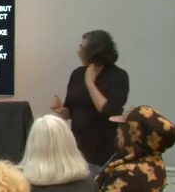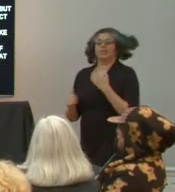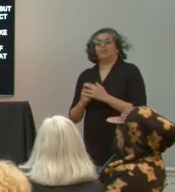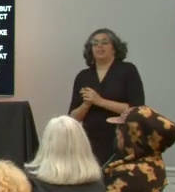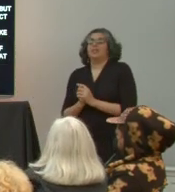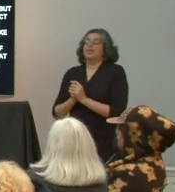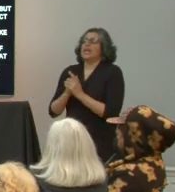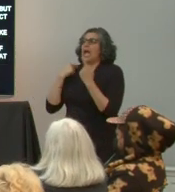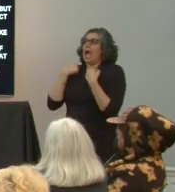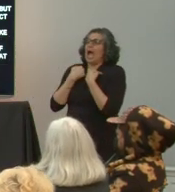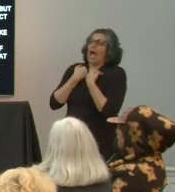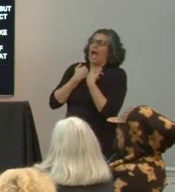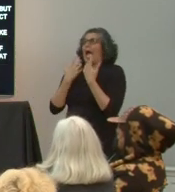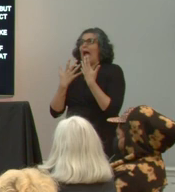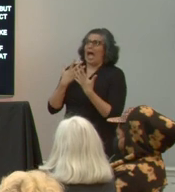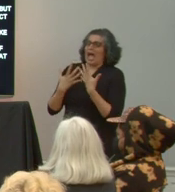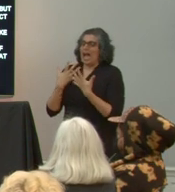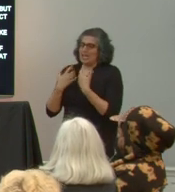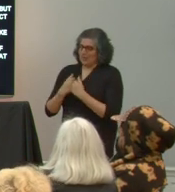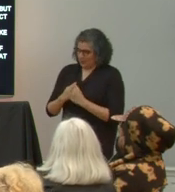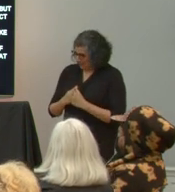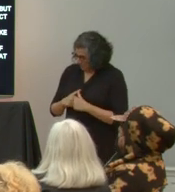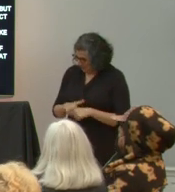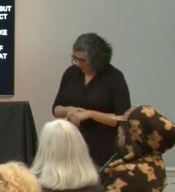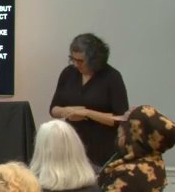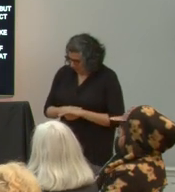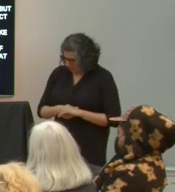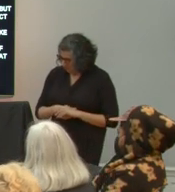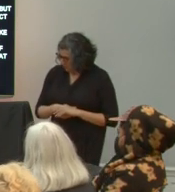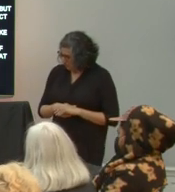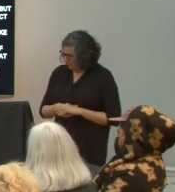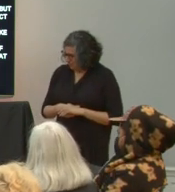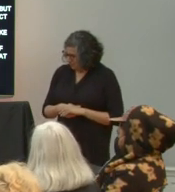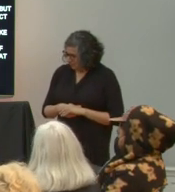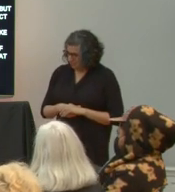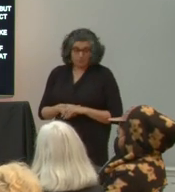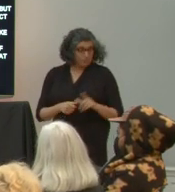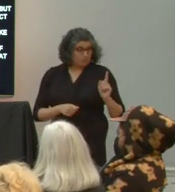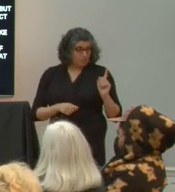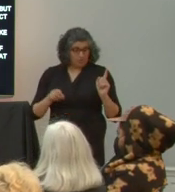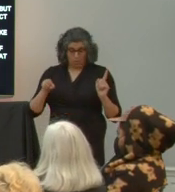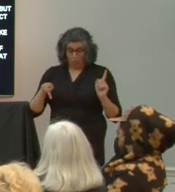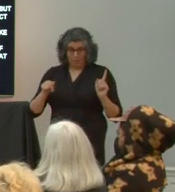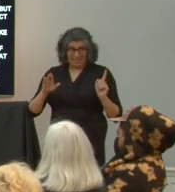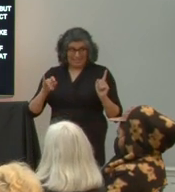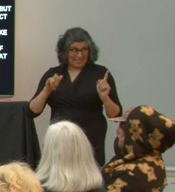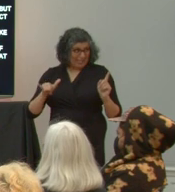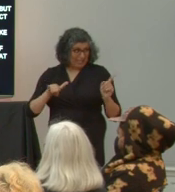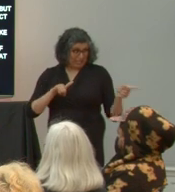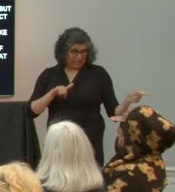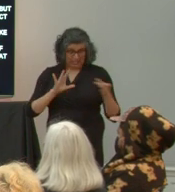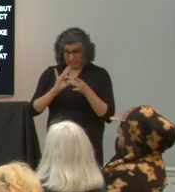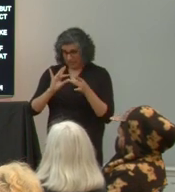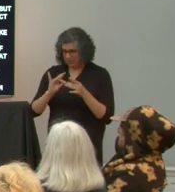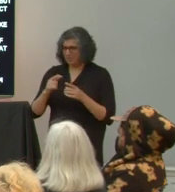Takahiro Yamamoto: I have in terms of Opacity I'm interested